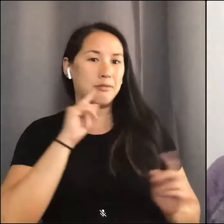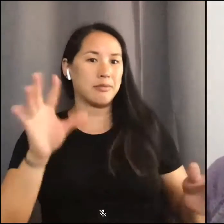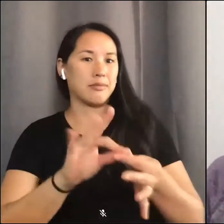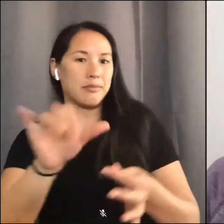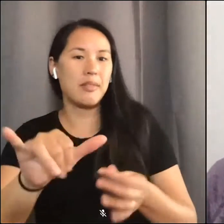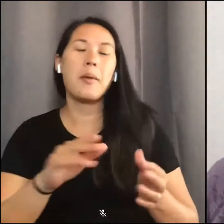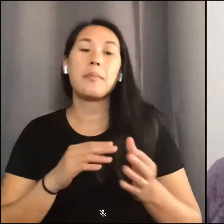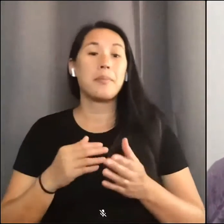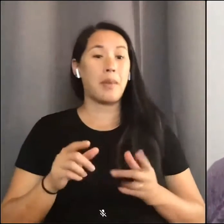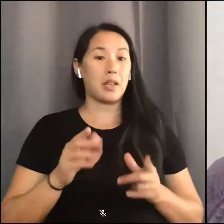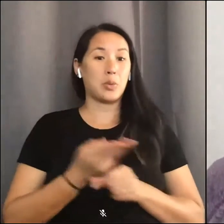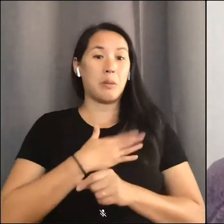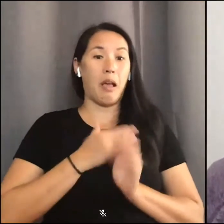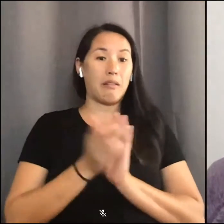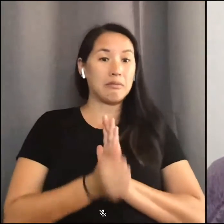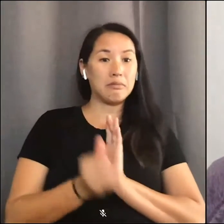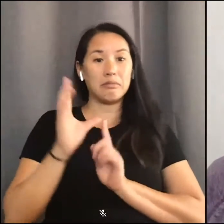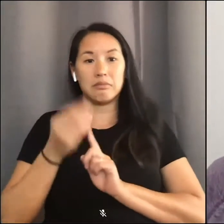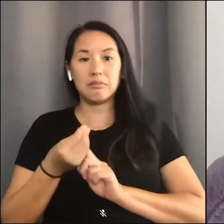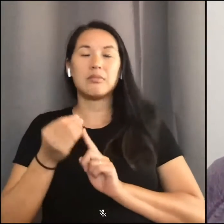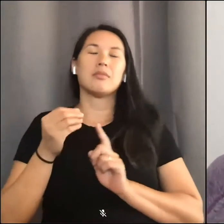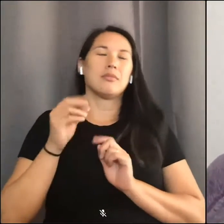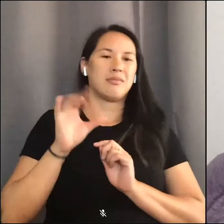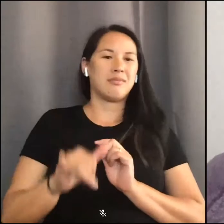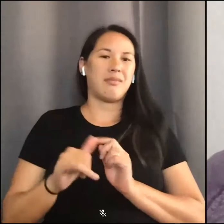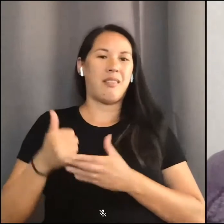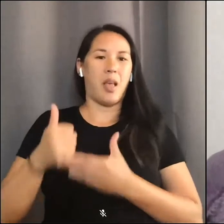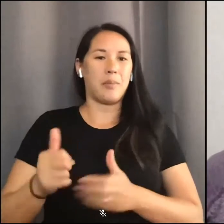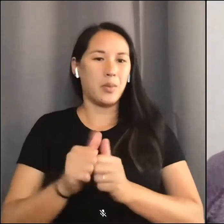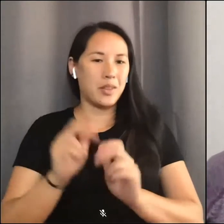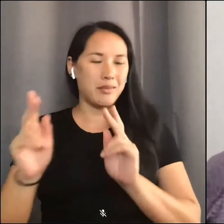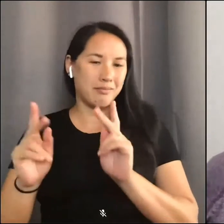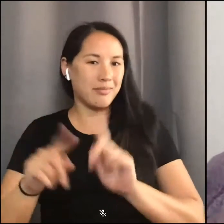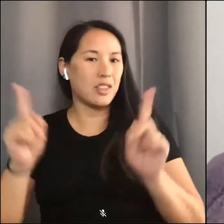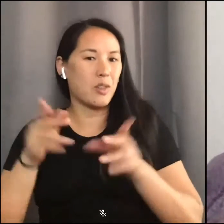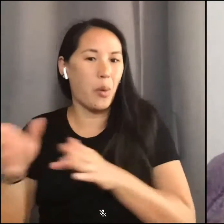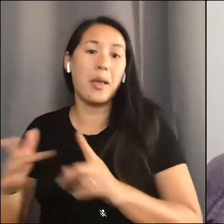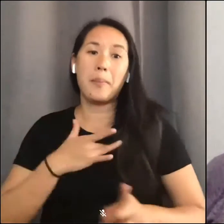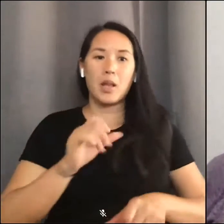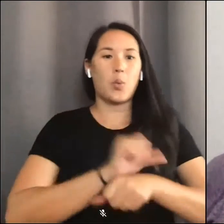gifts to help in a different way typically i work with founders on their mental wealth and